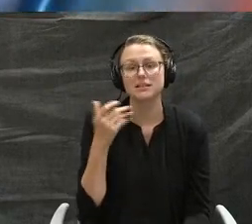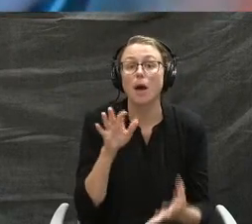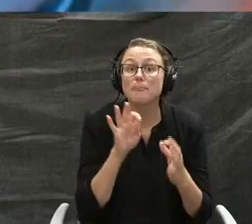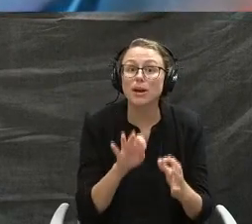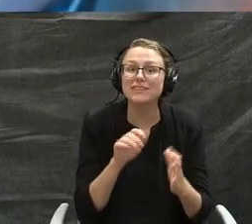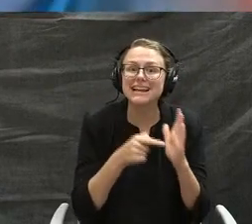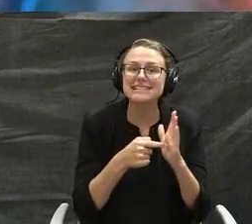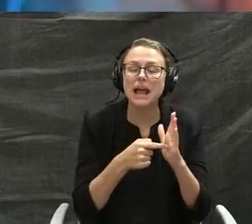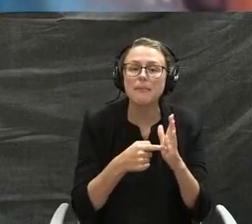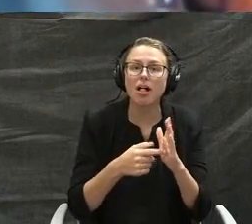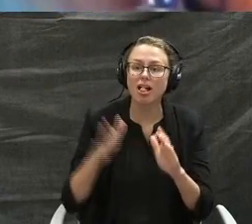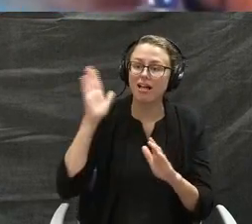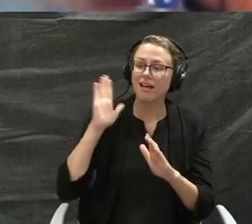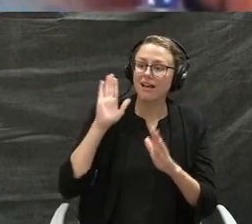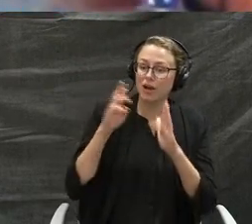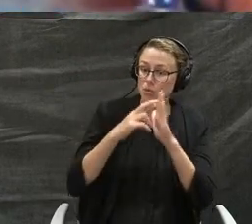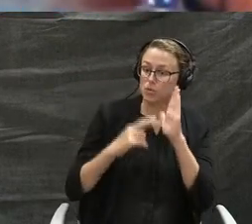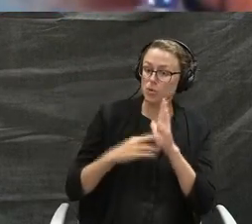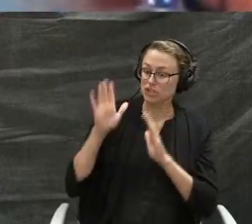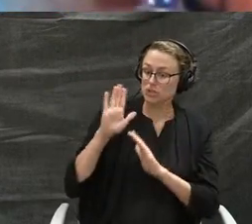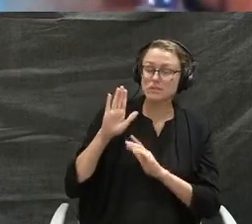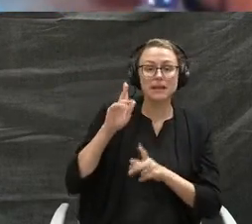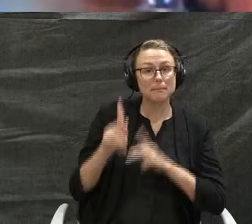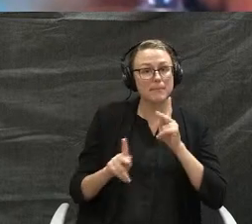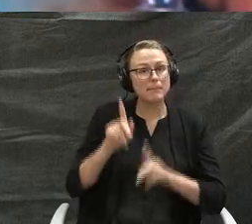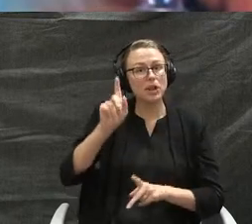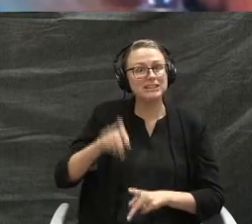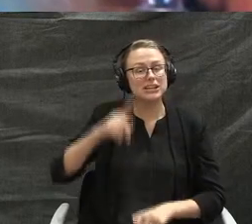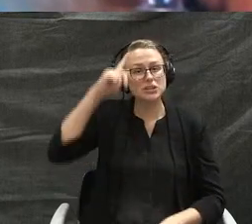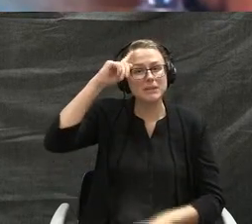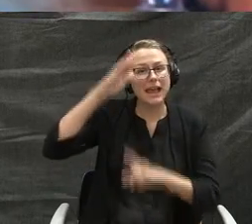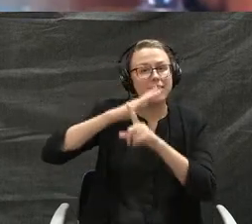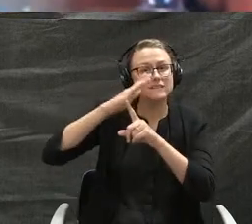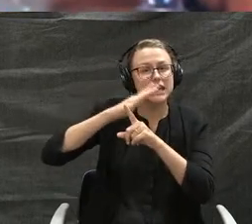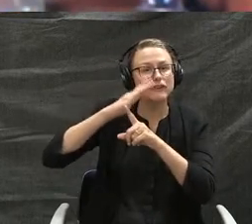used to be that people needed to be fever free for three days.